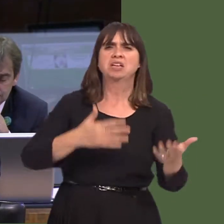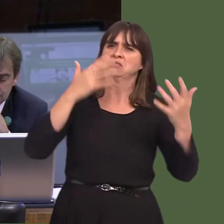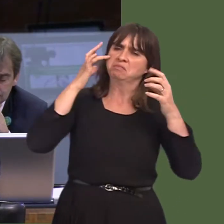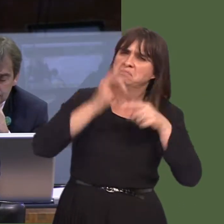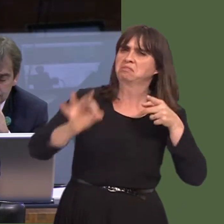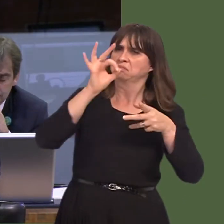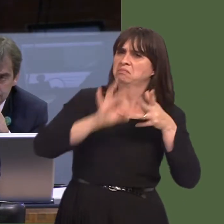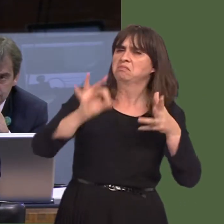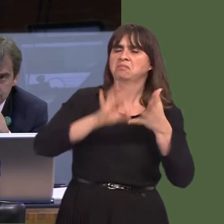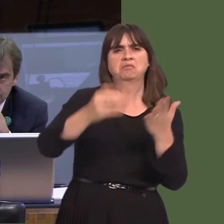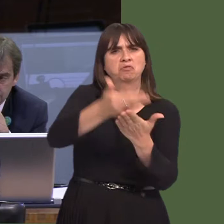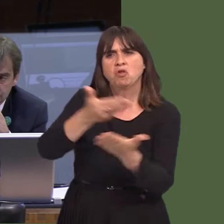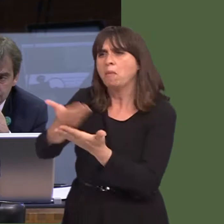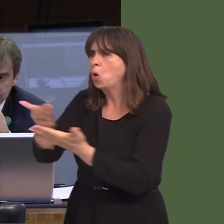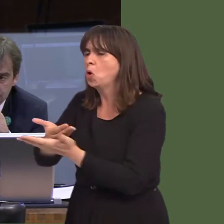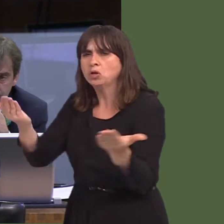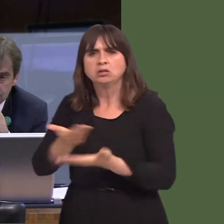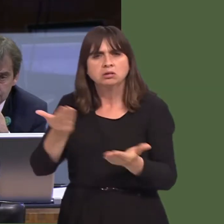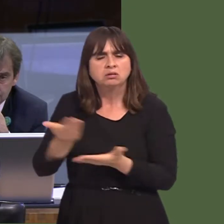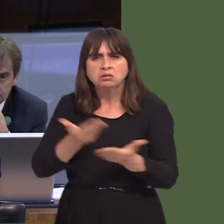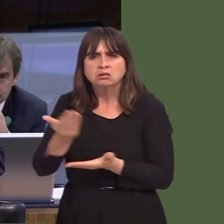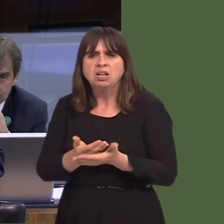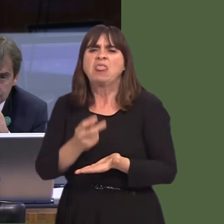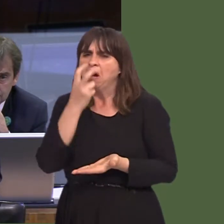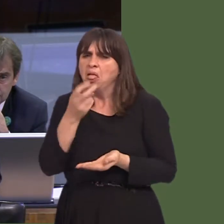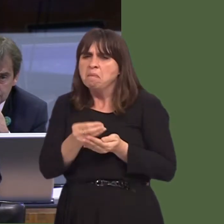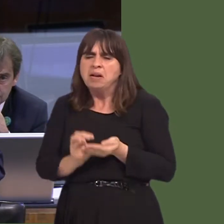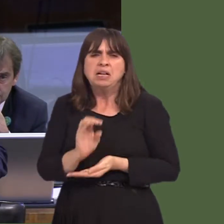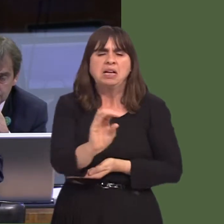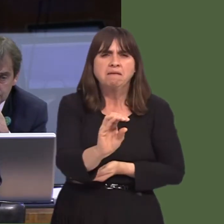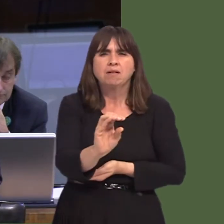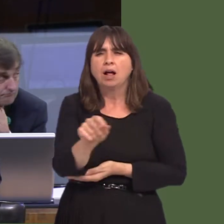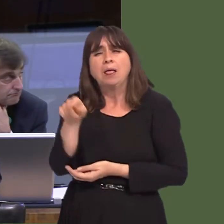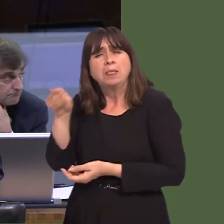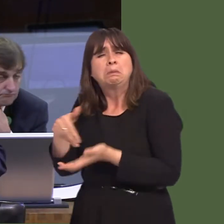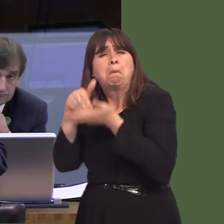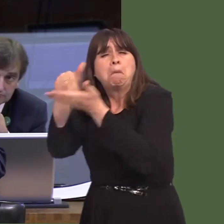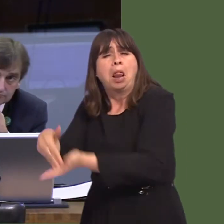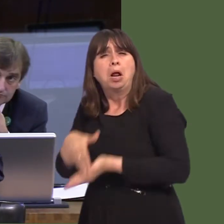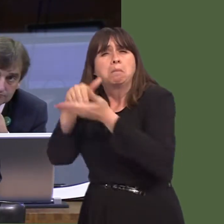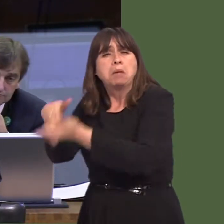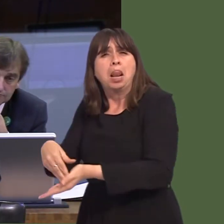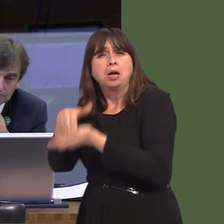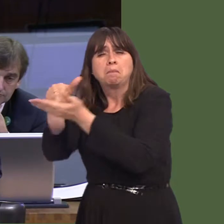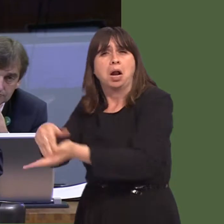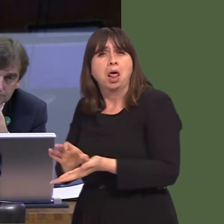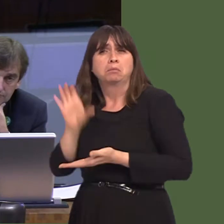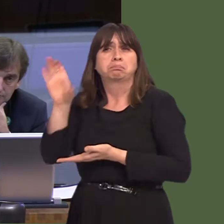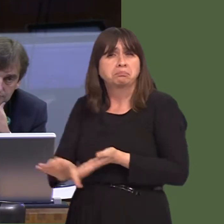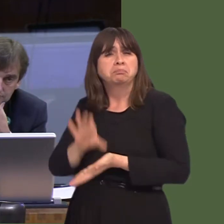that they can get a very small grant of maybe a couple of thousand poundsó. Here, we are talking millions of pounds and hundreds of thousands of pounds on specific